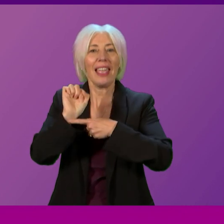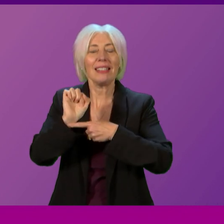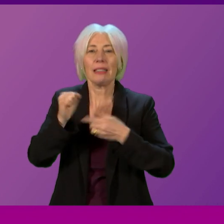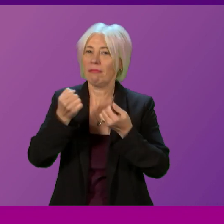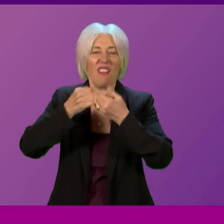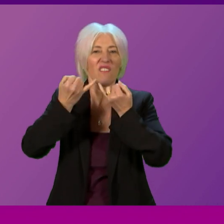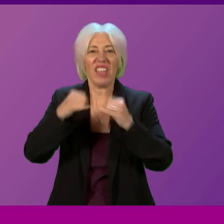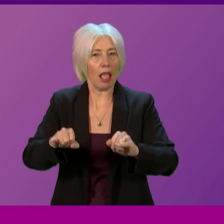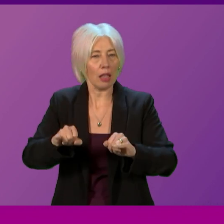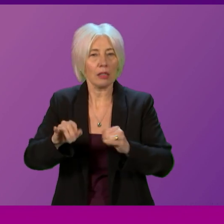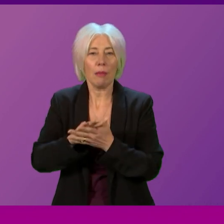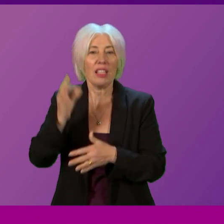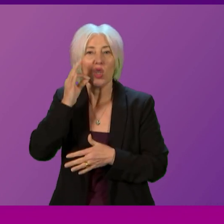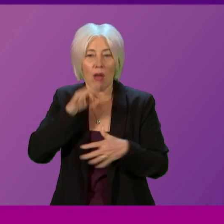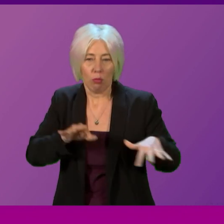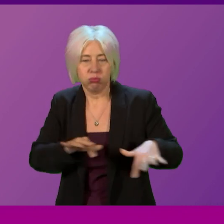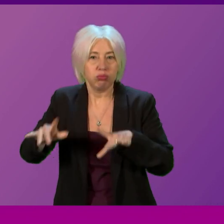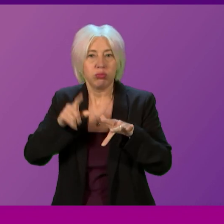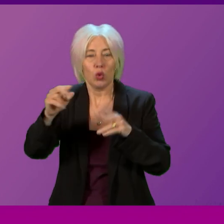flooding homes and causing extensive damage.